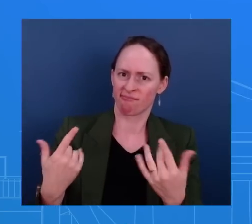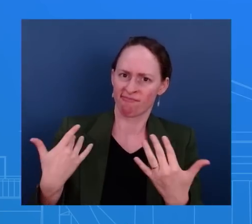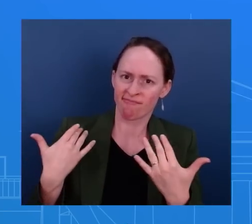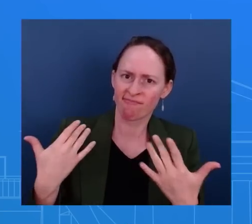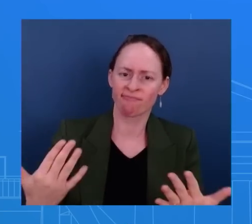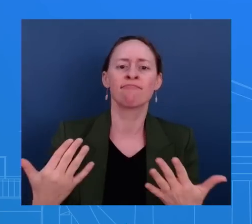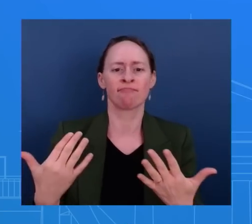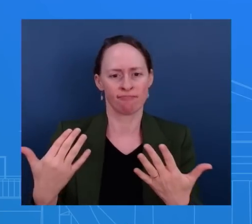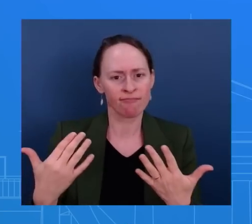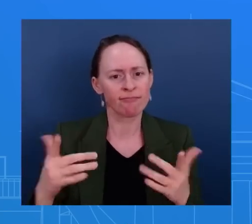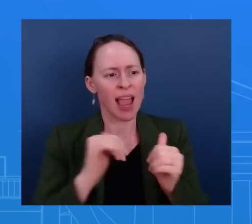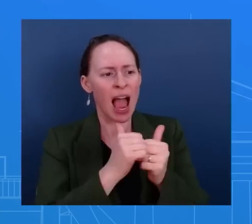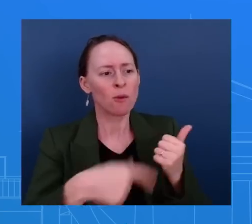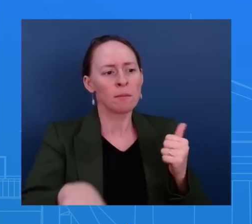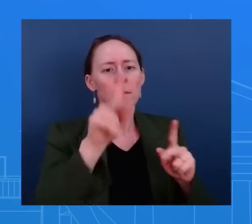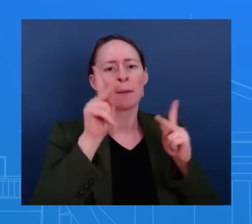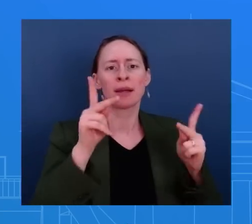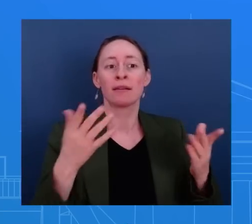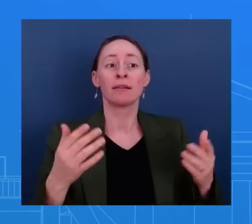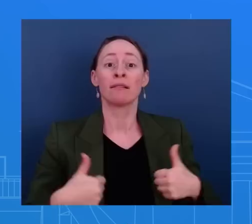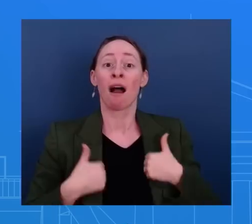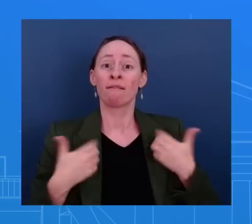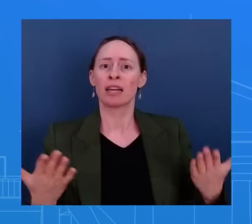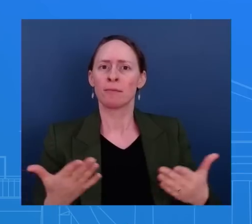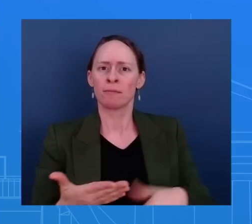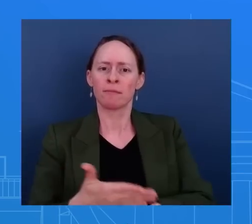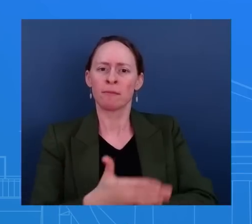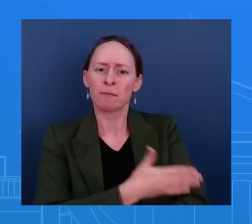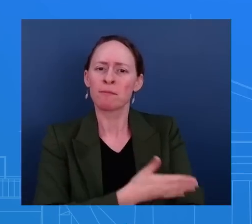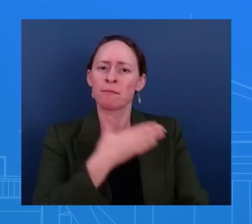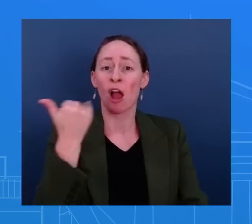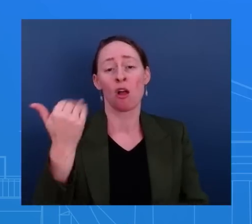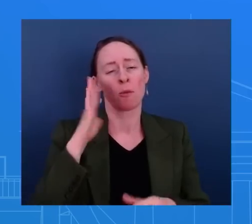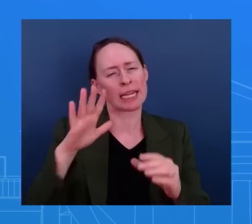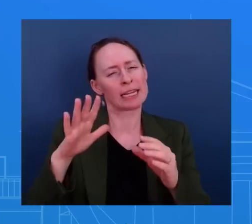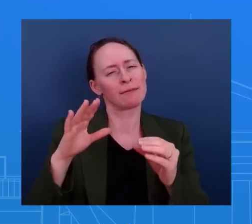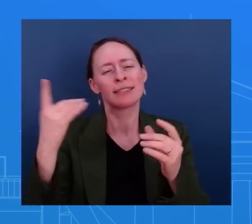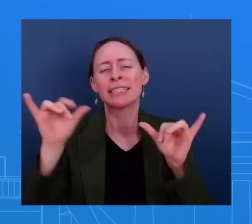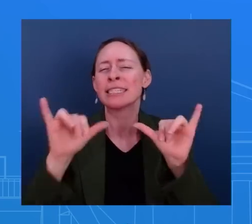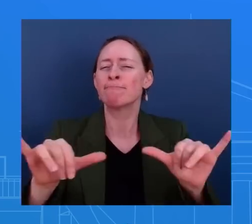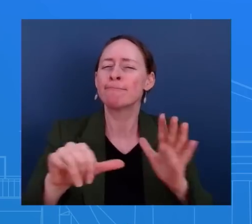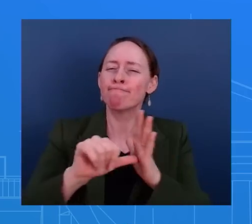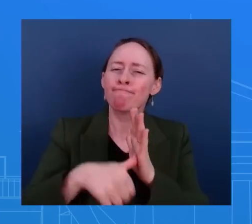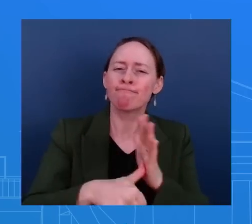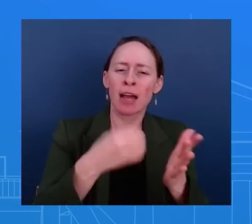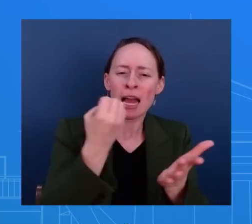The economy, health care, as you just stated, foreign -- foreign policy into -- to .